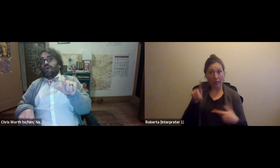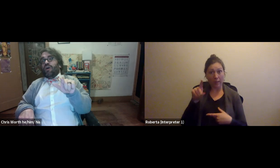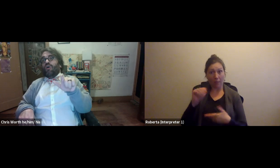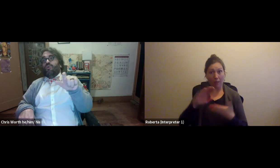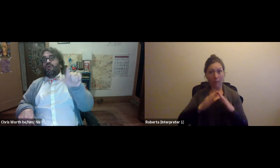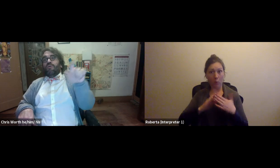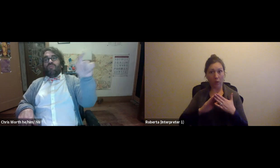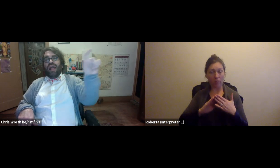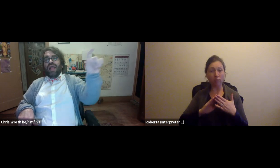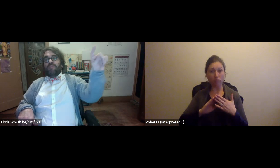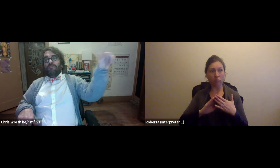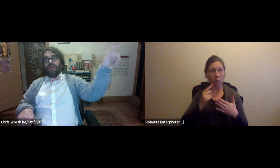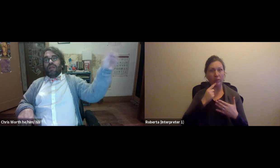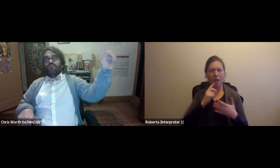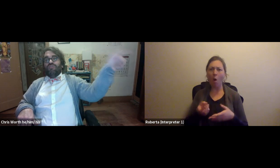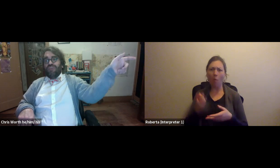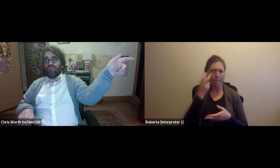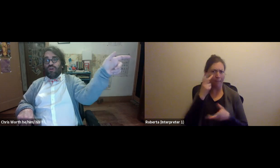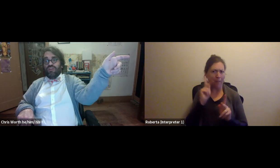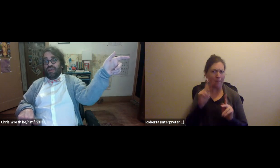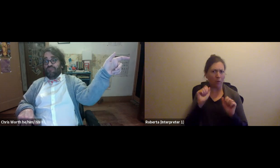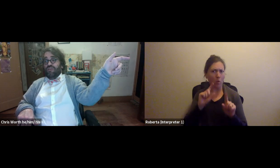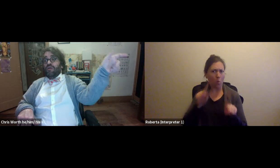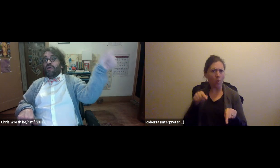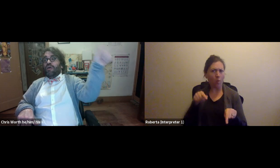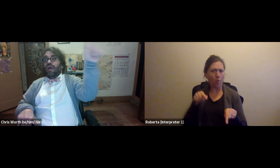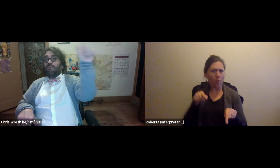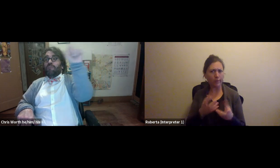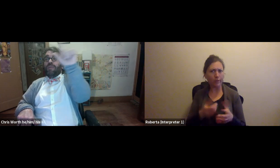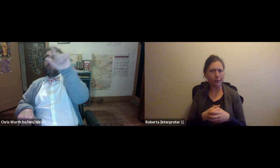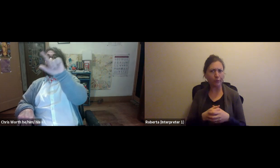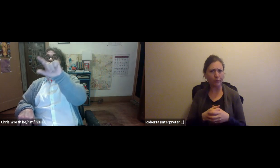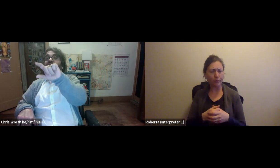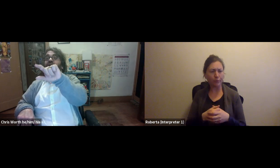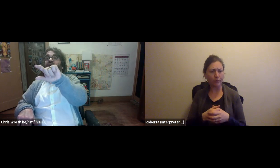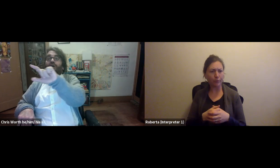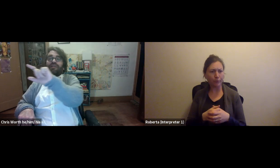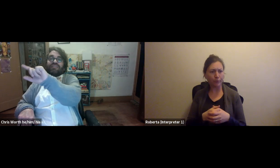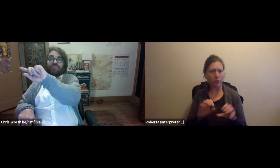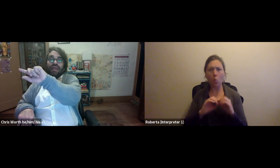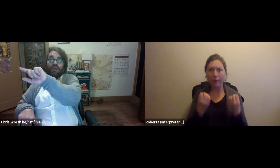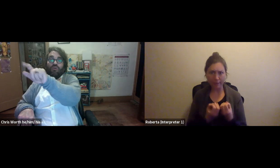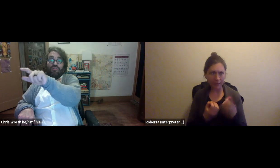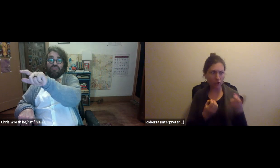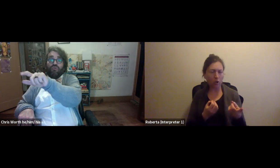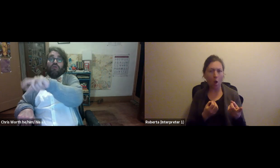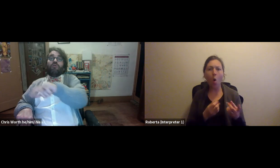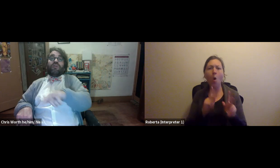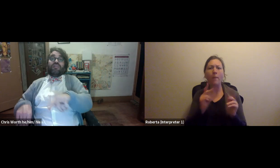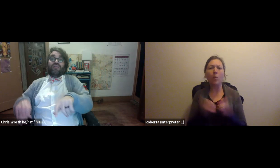"Oh blind people can go to this organization, people with autism can go to this organization,"